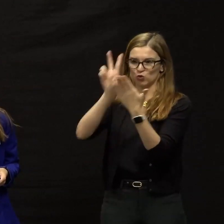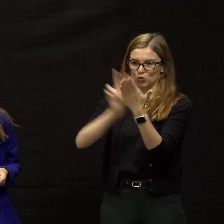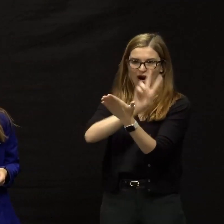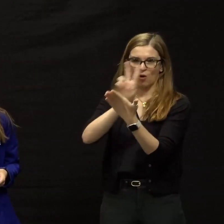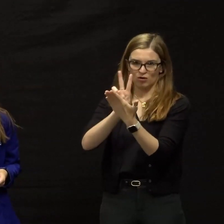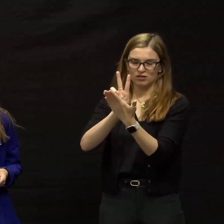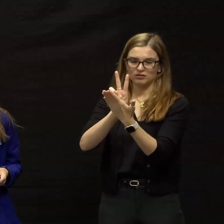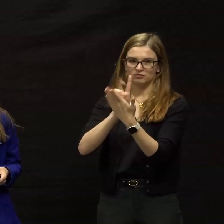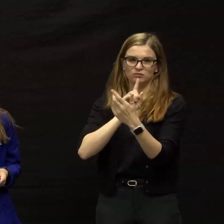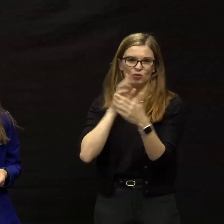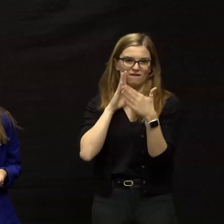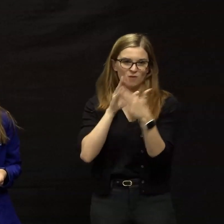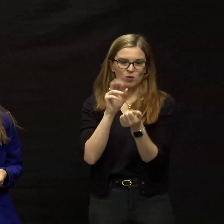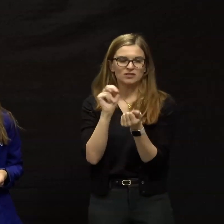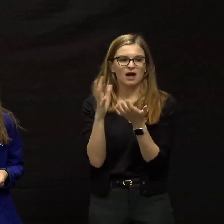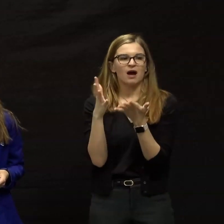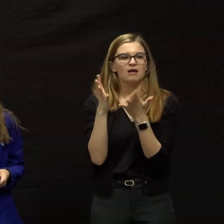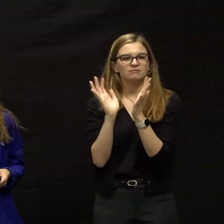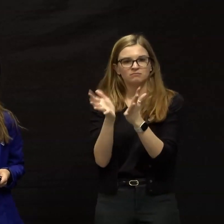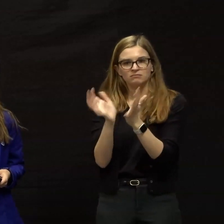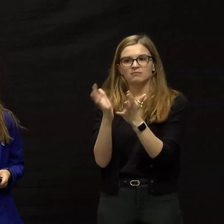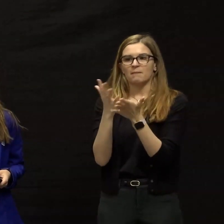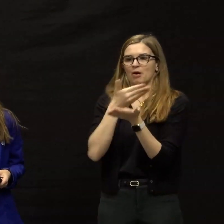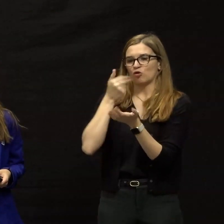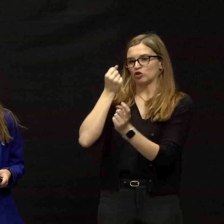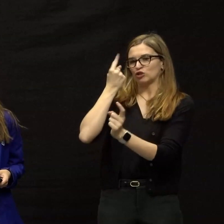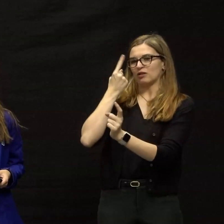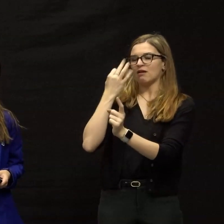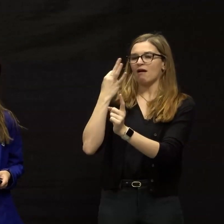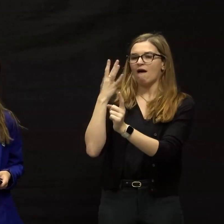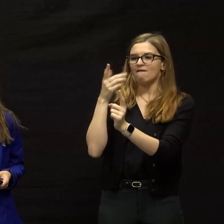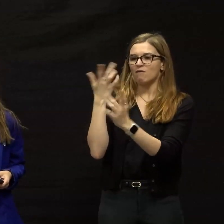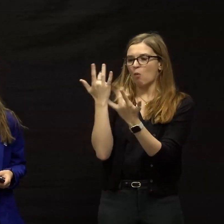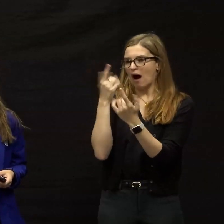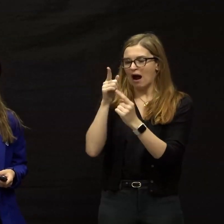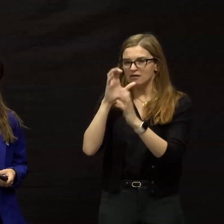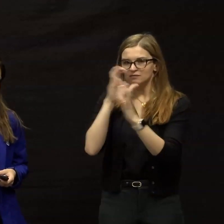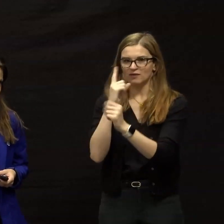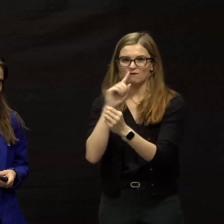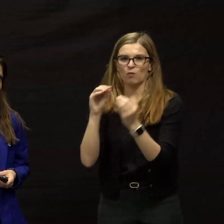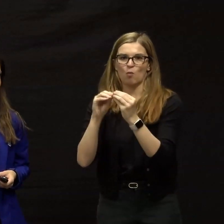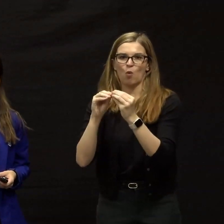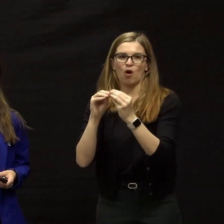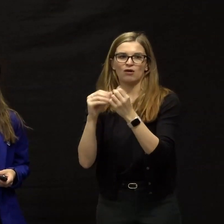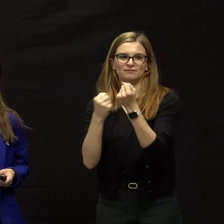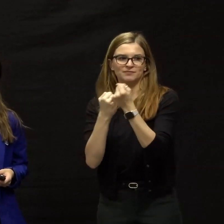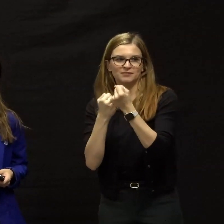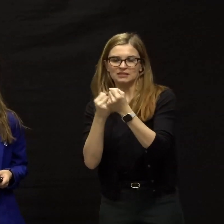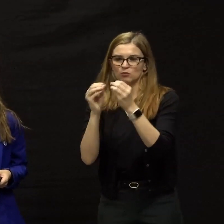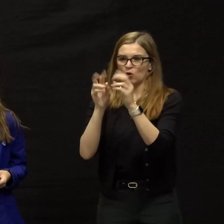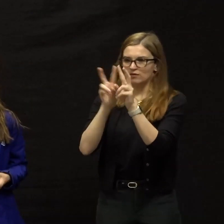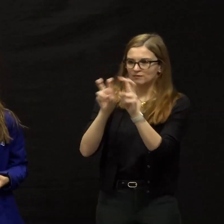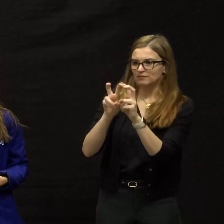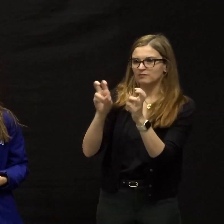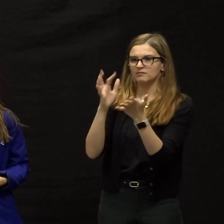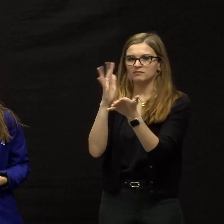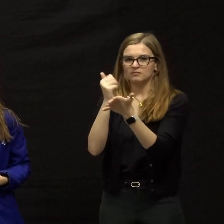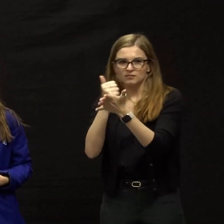So we typically get together with them for about two hours and we have a conversation again to better understand the communication, the supports,